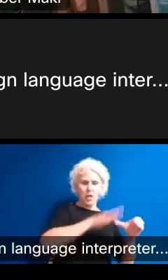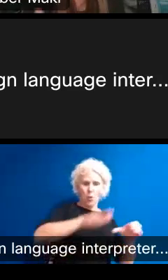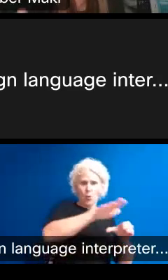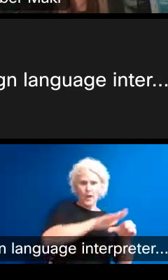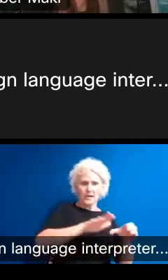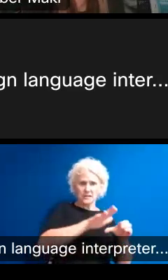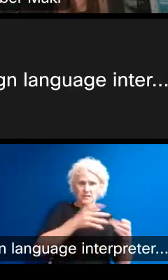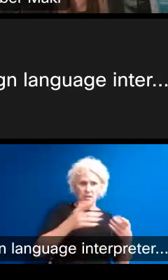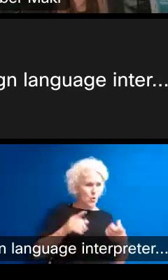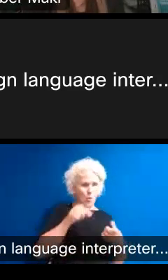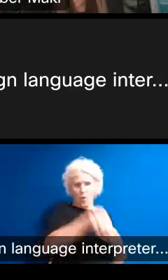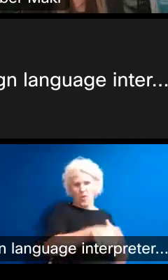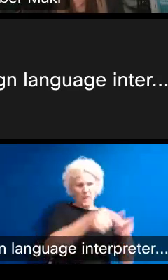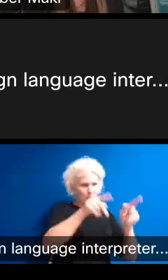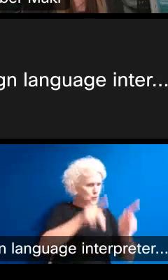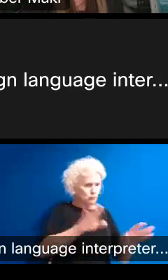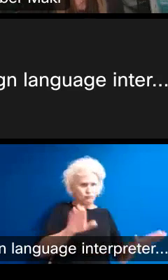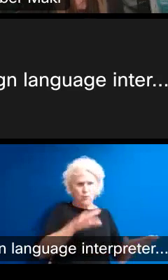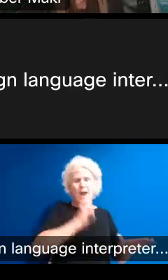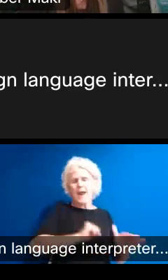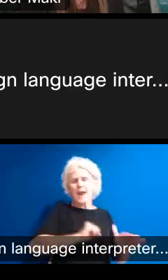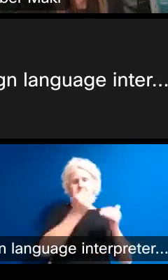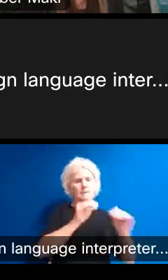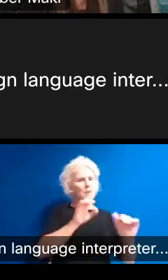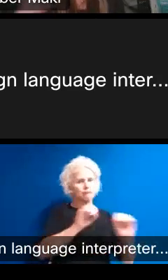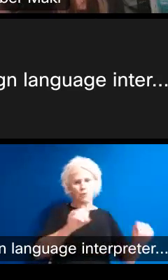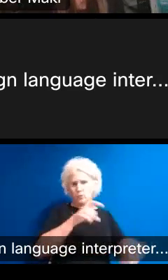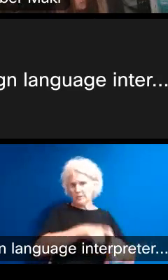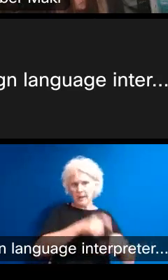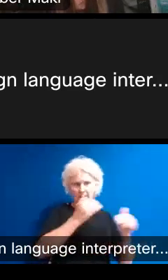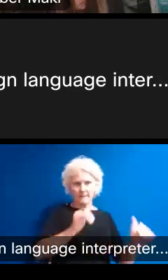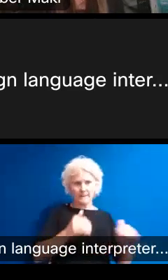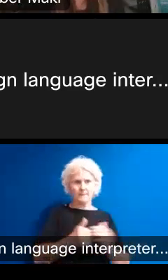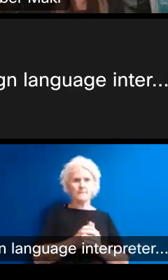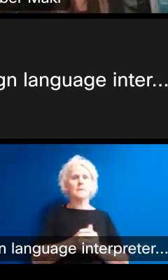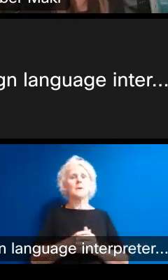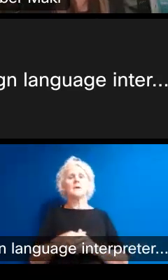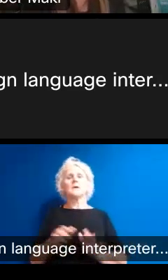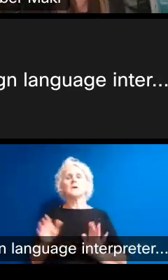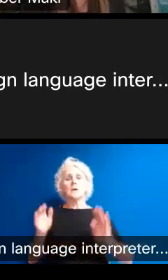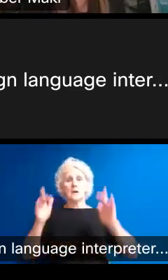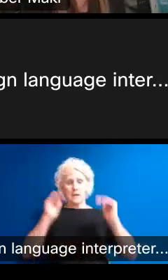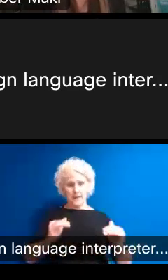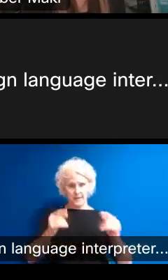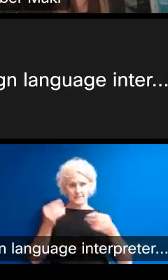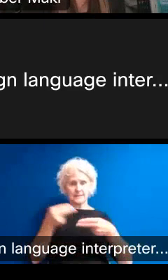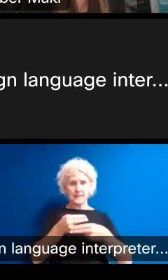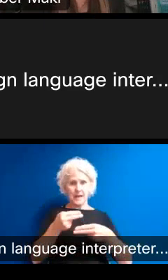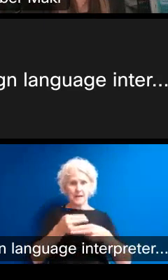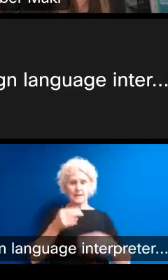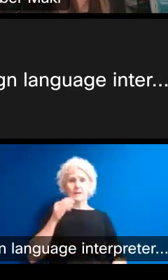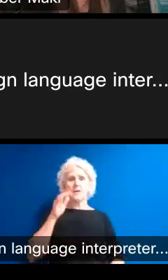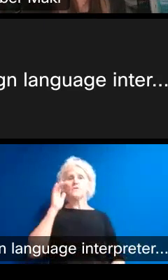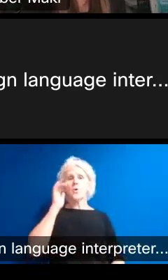no age limit and there's no time limit for crisis respite daily. On the next slide....